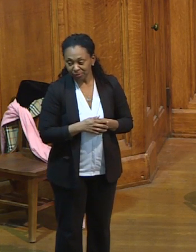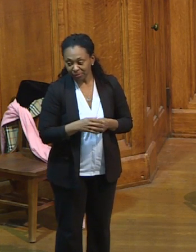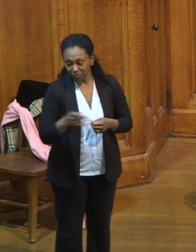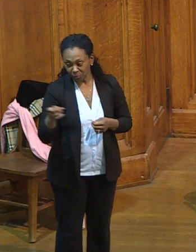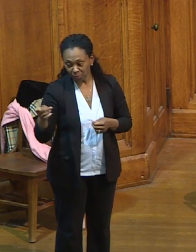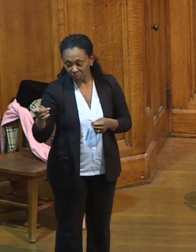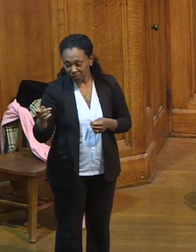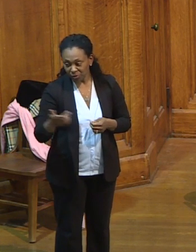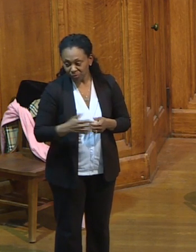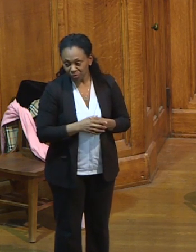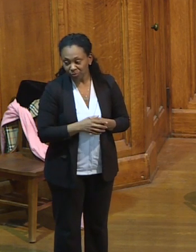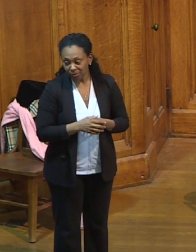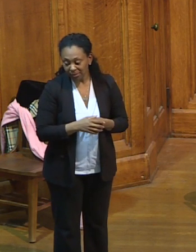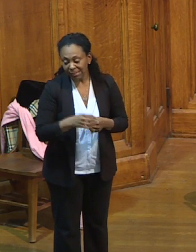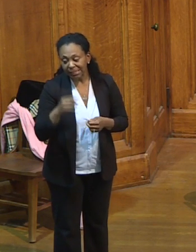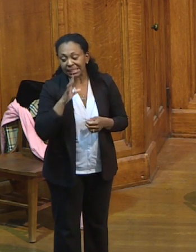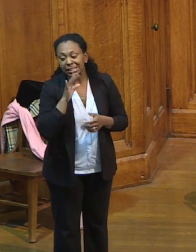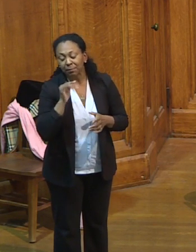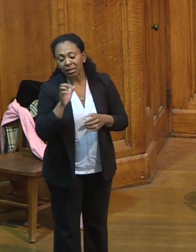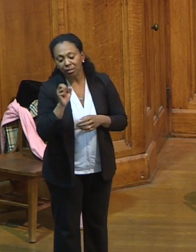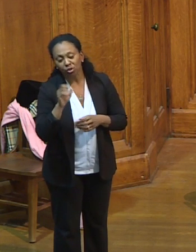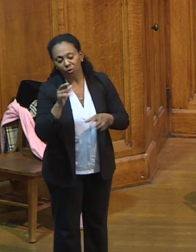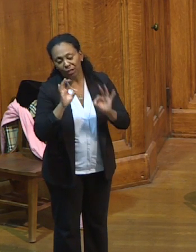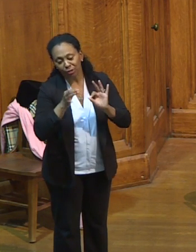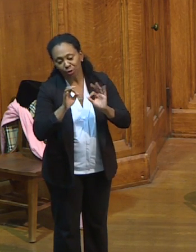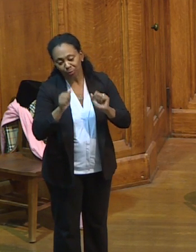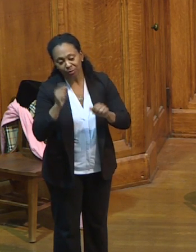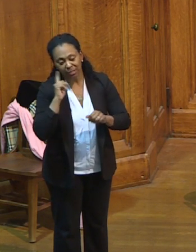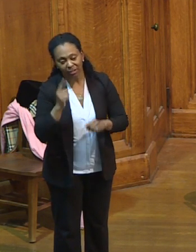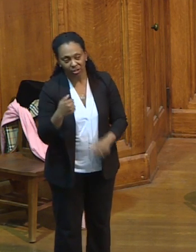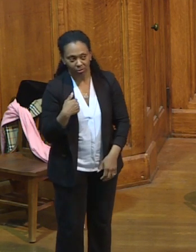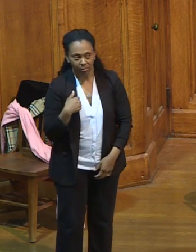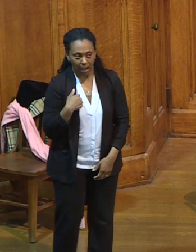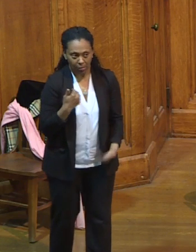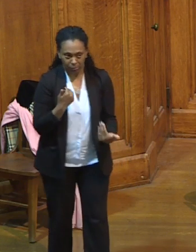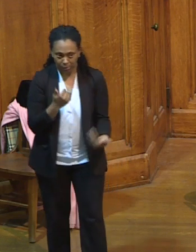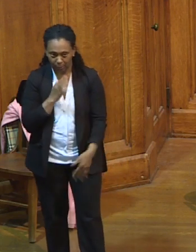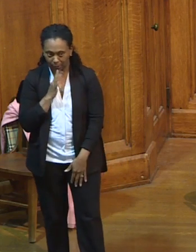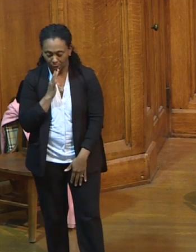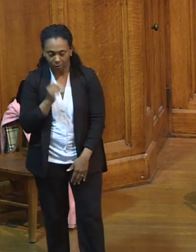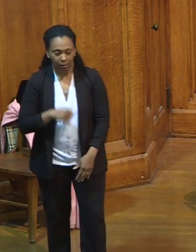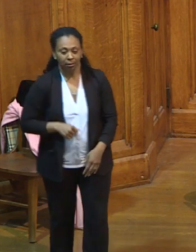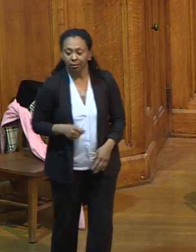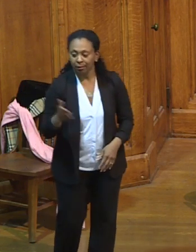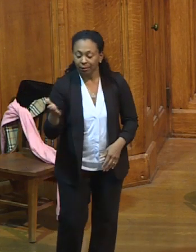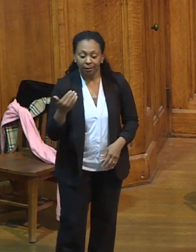[Woman] Why don't you speak so the interpreters can hear you? [Audience Member] Okay, I'll just talk. So I have a couple questions.